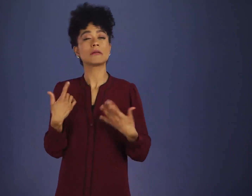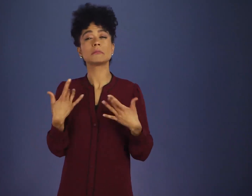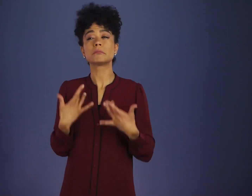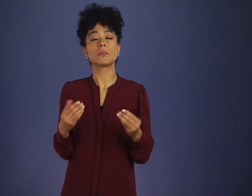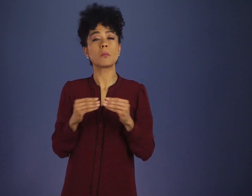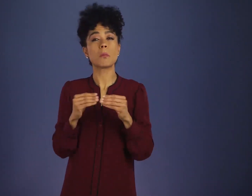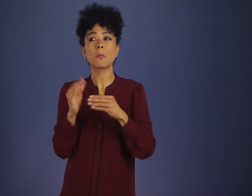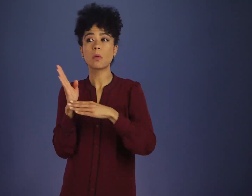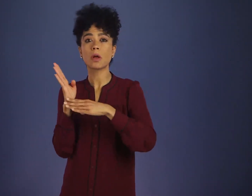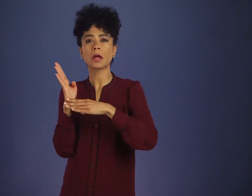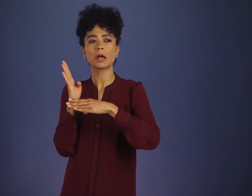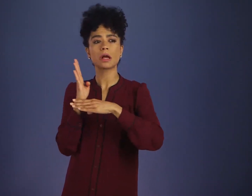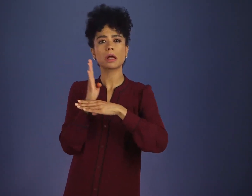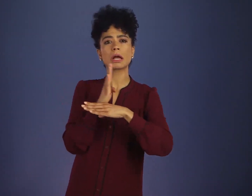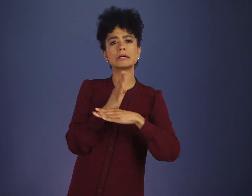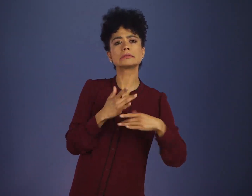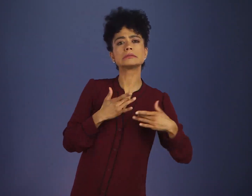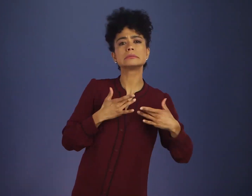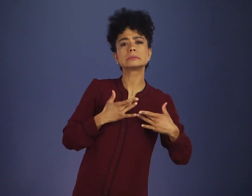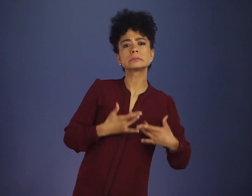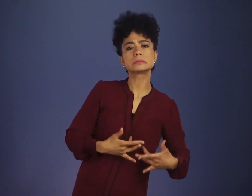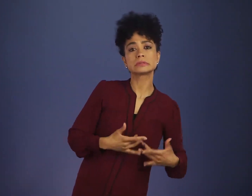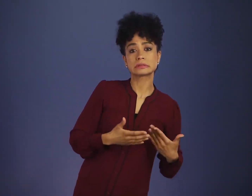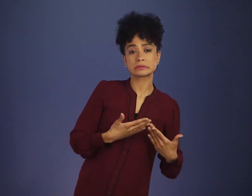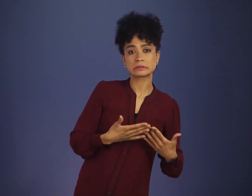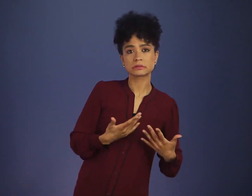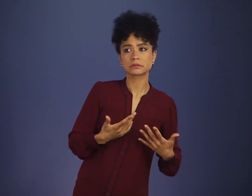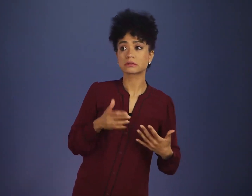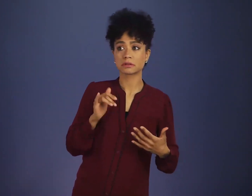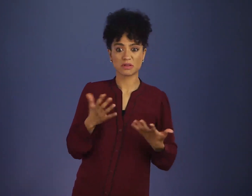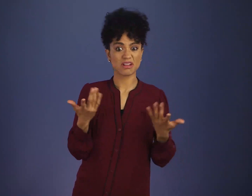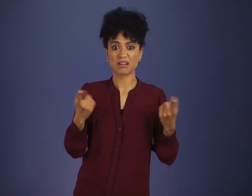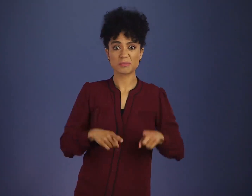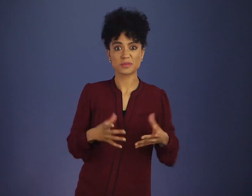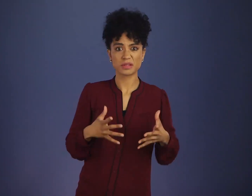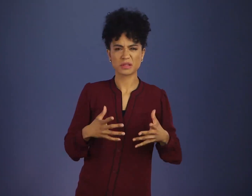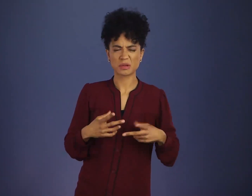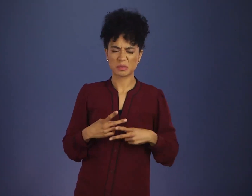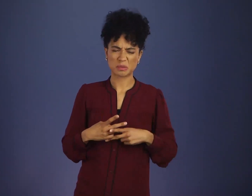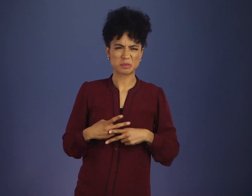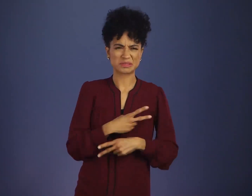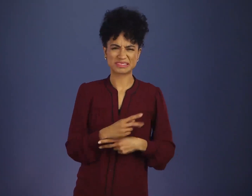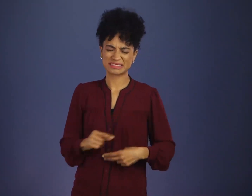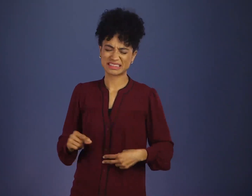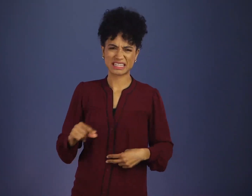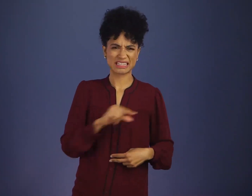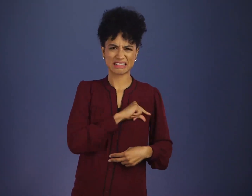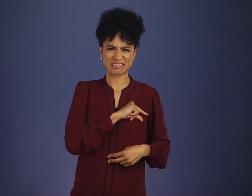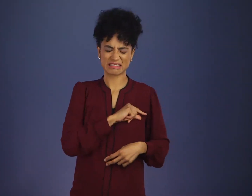If temperamentally we are on the depressive side, we are apt to be swamped with guilt and self-loathing.